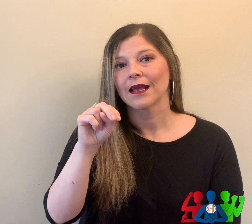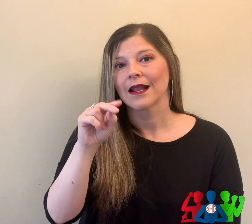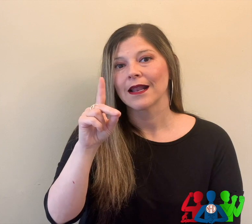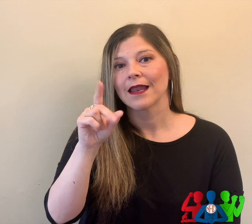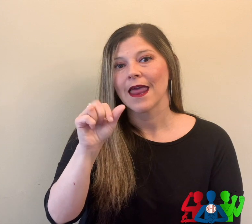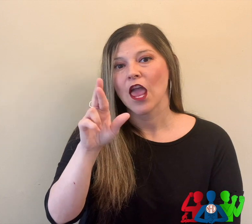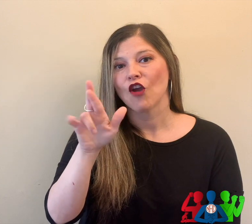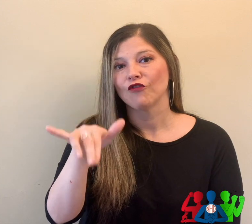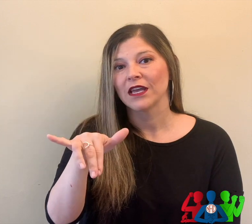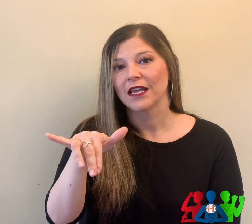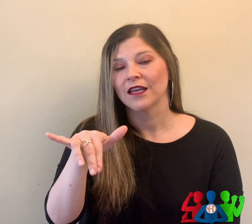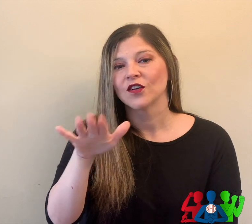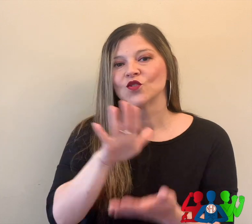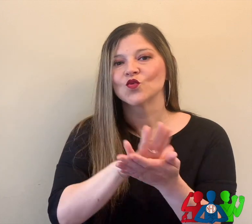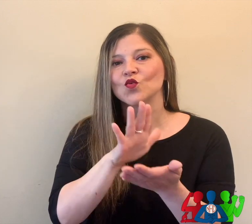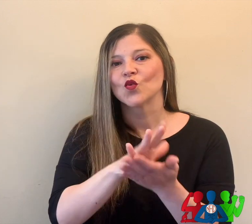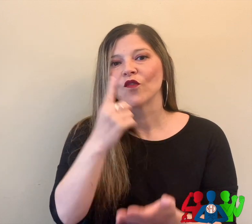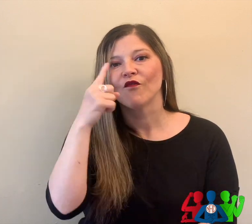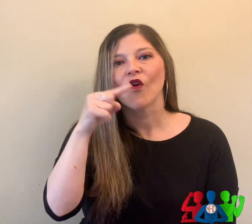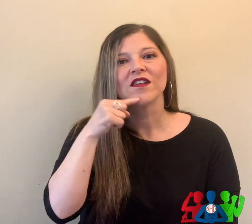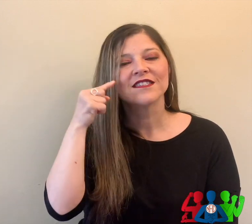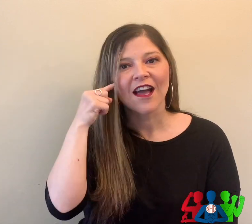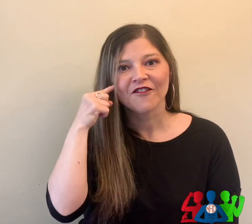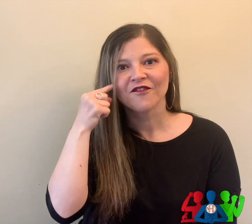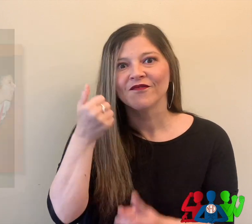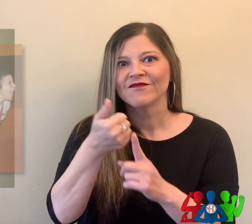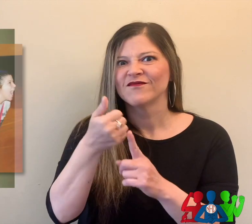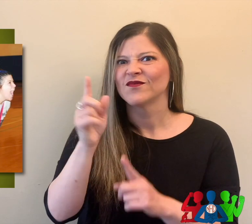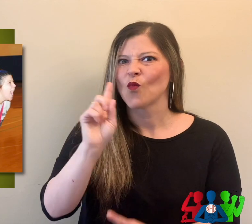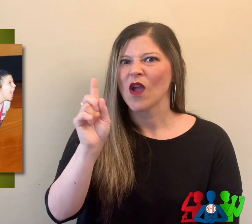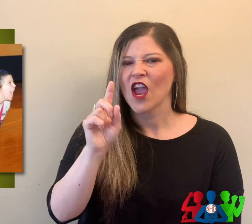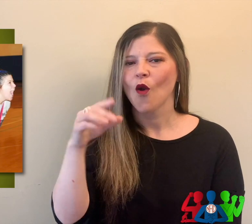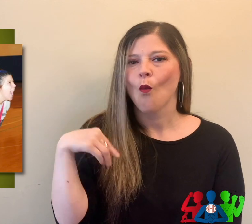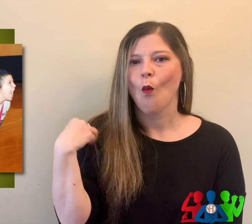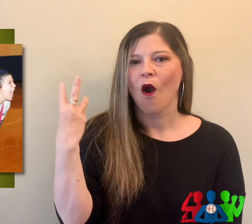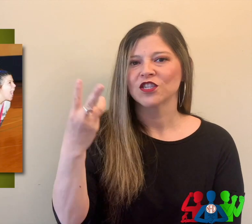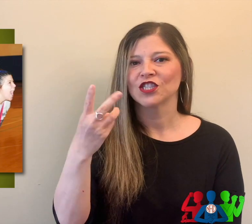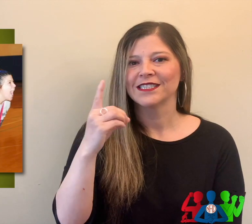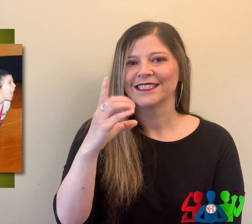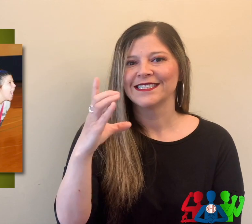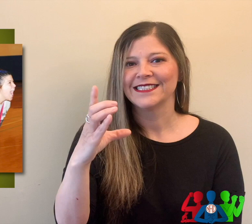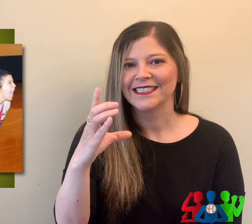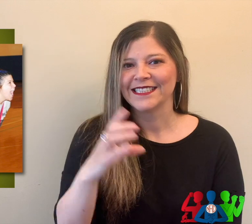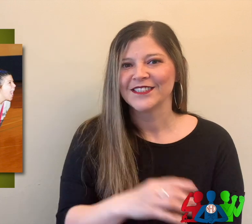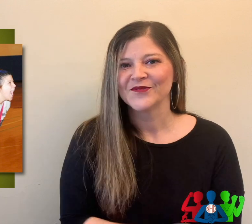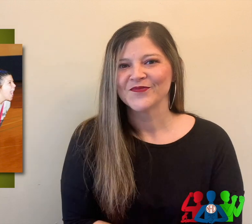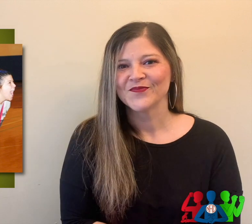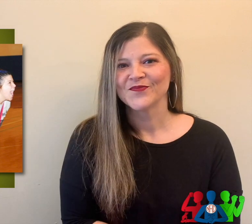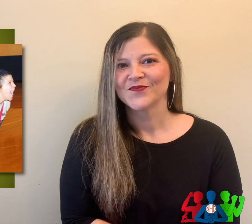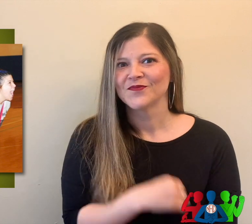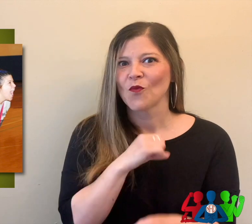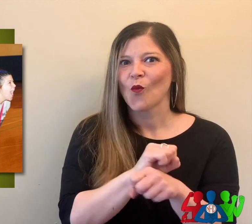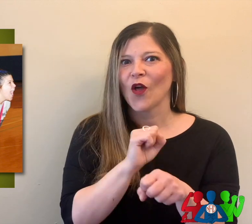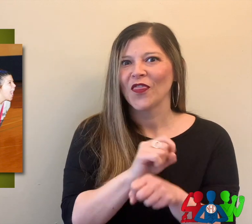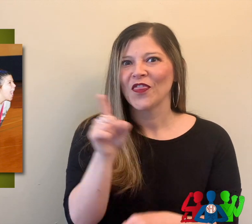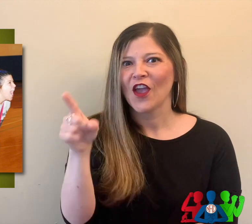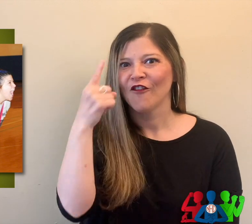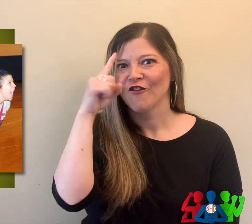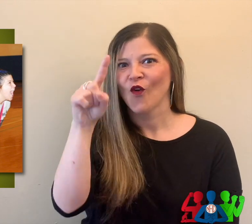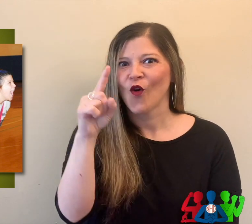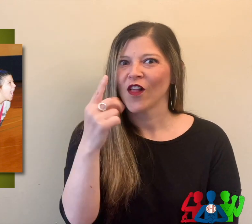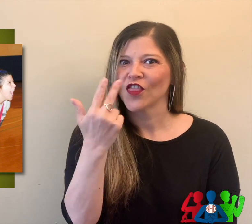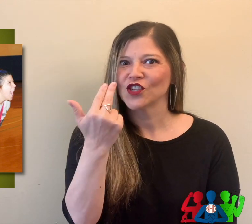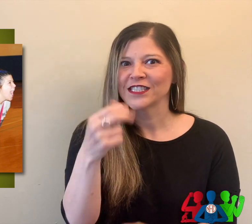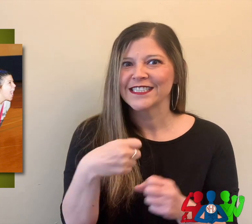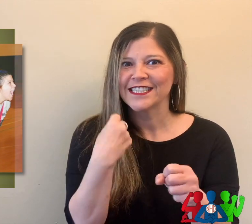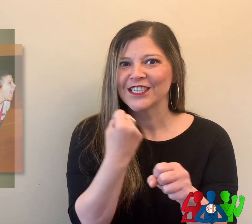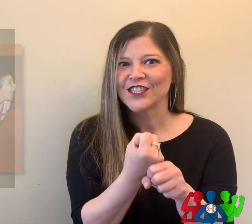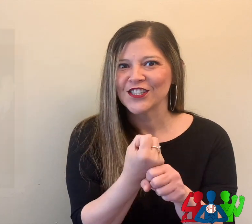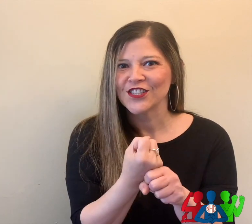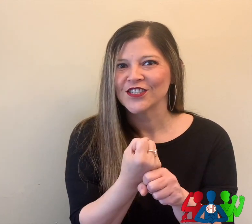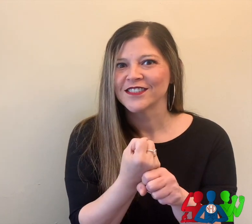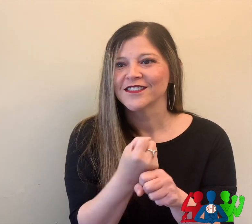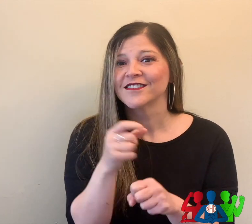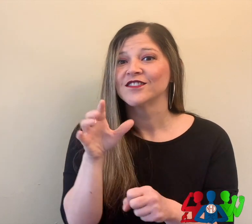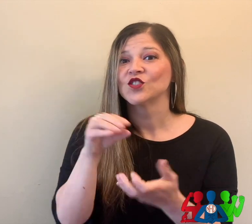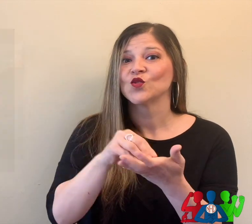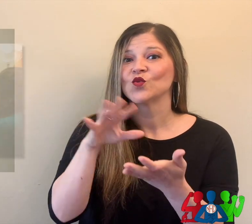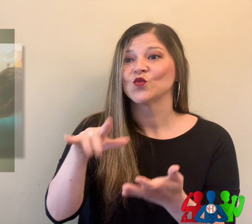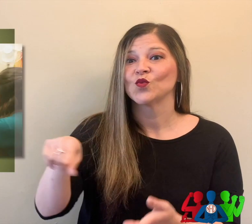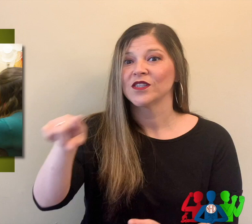Secondary School for the Deaf. We're located in Washington, D.C. I've worked there for 13